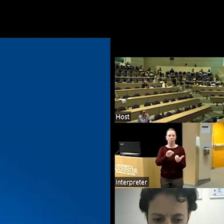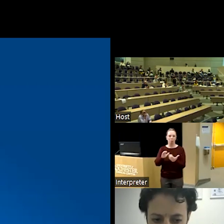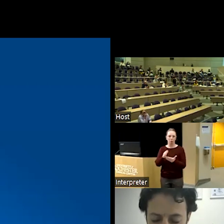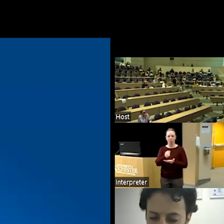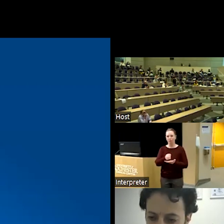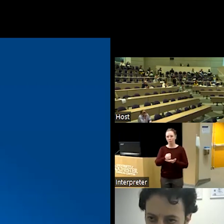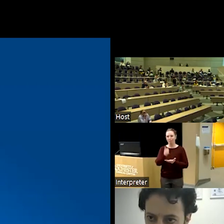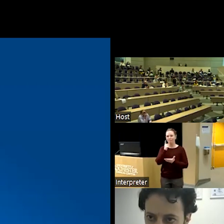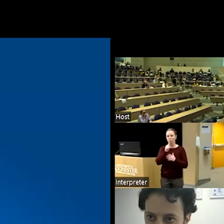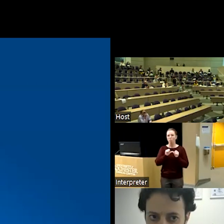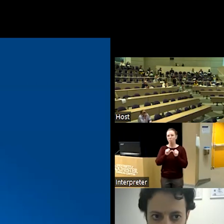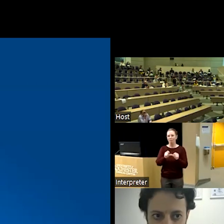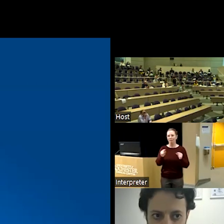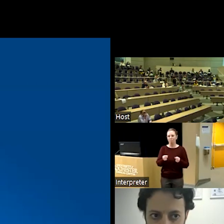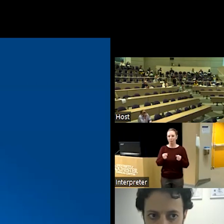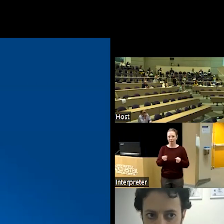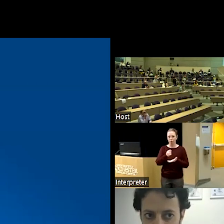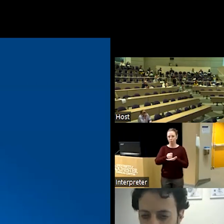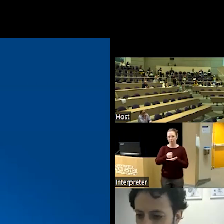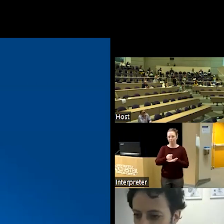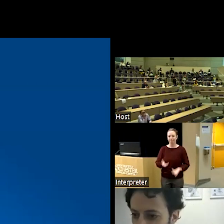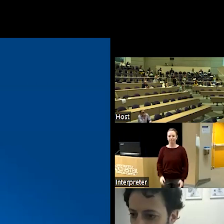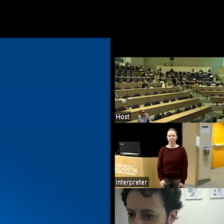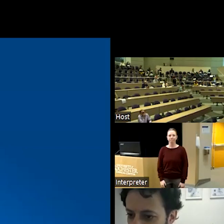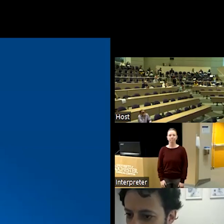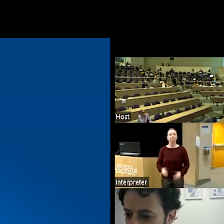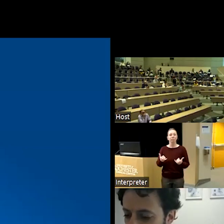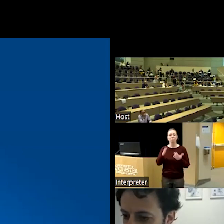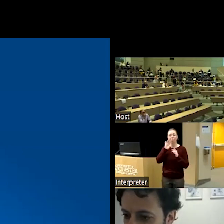chronic pain treatment so without further Ado I'll leave the floor to Dr rittner